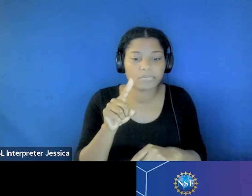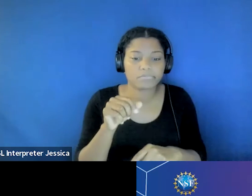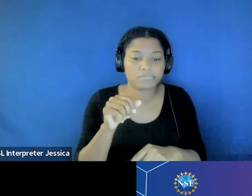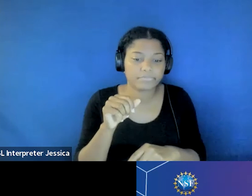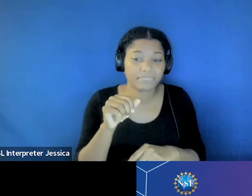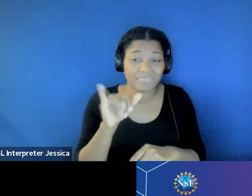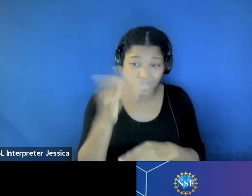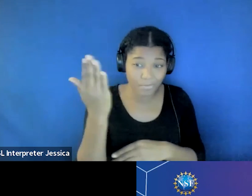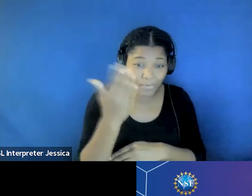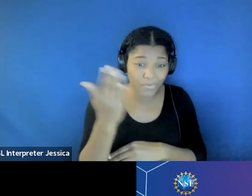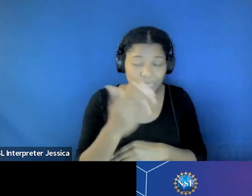Randy Phelps: All right, the devil's in the details.